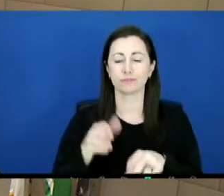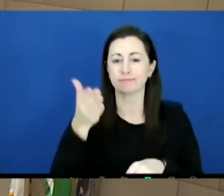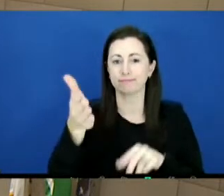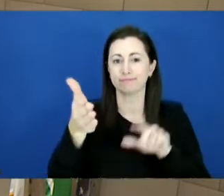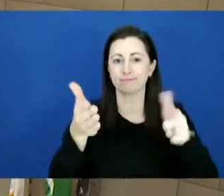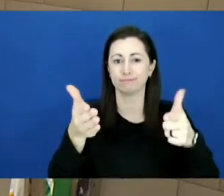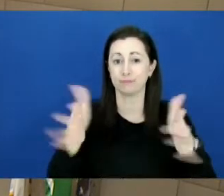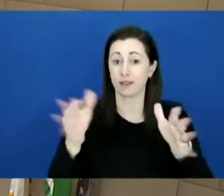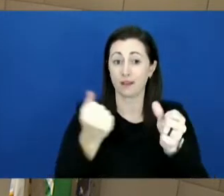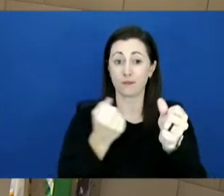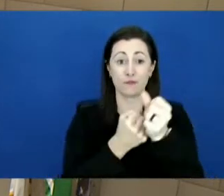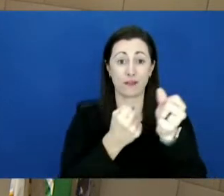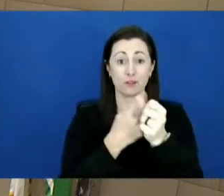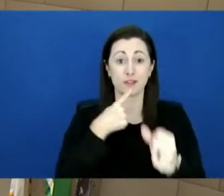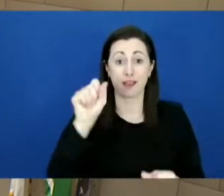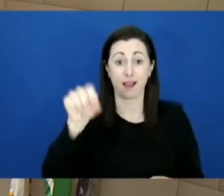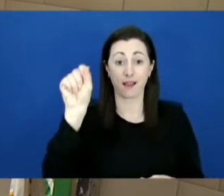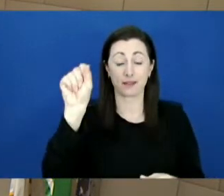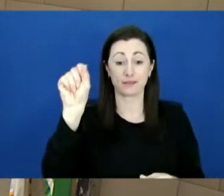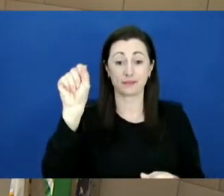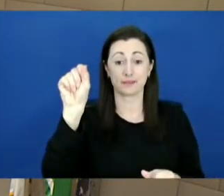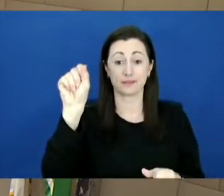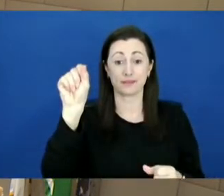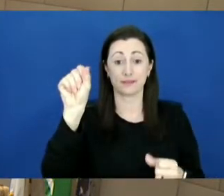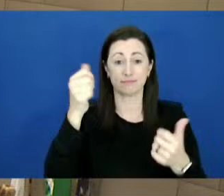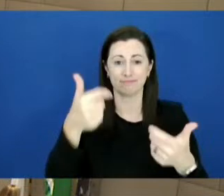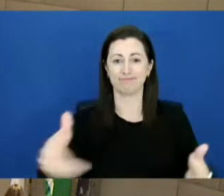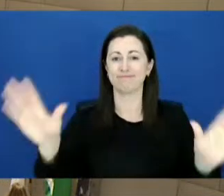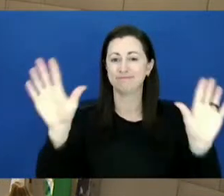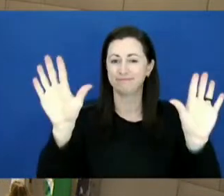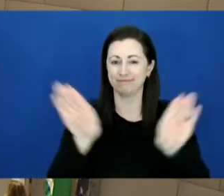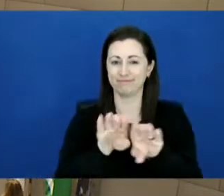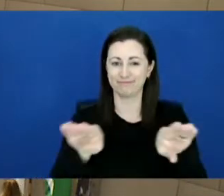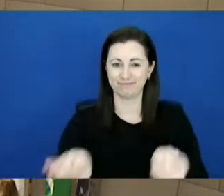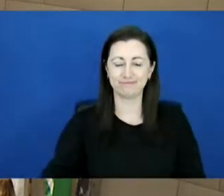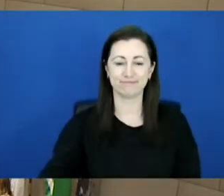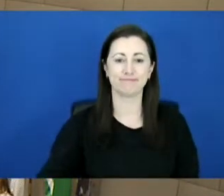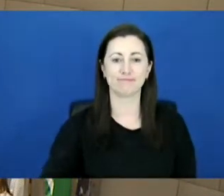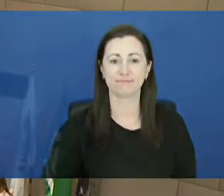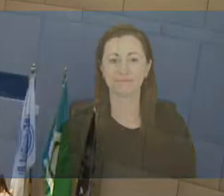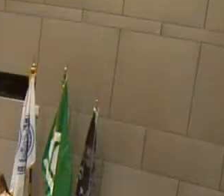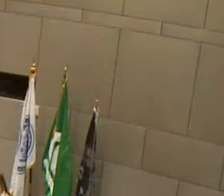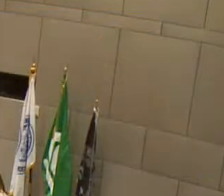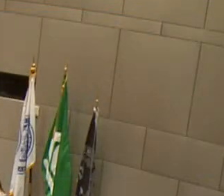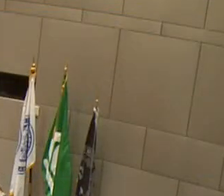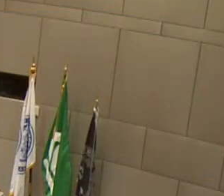AT THIS TIME, WE'LL ENTERTAIN A MOTION TO ADJOURN. MOVED.